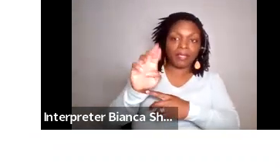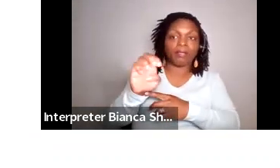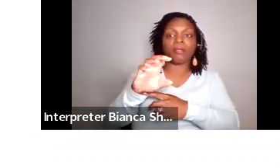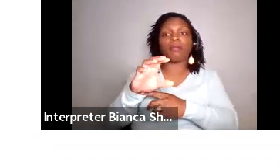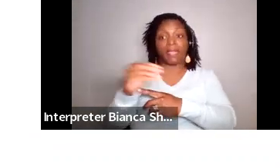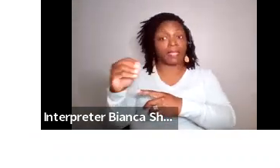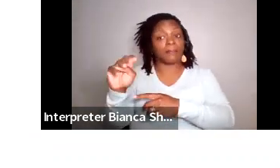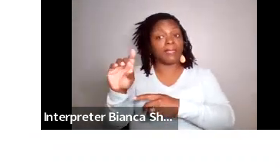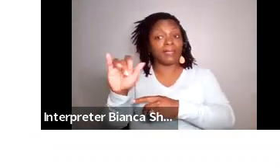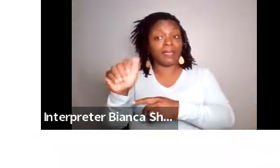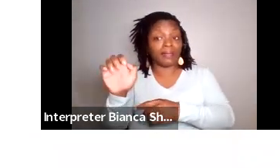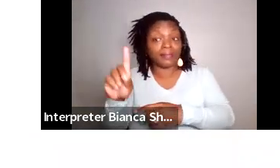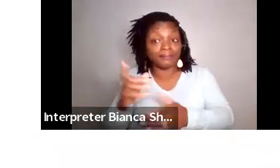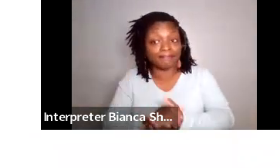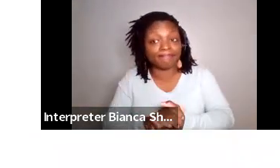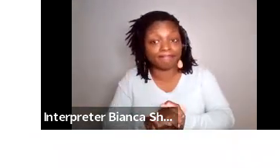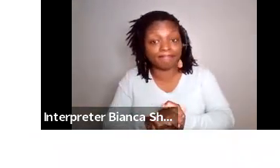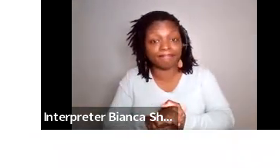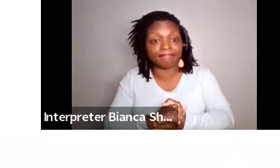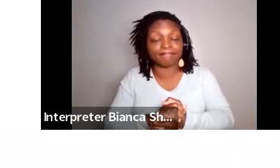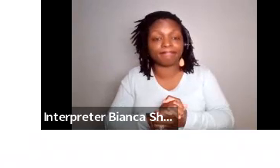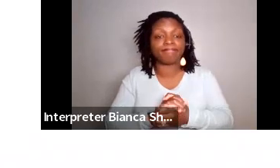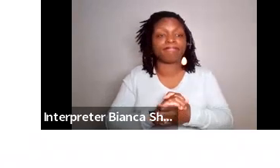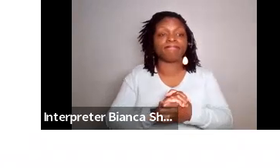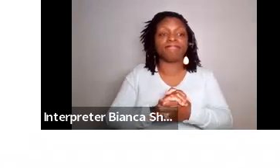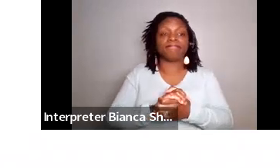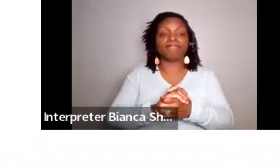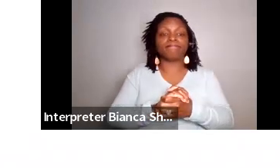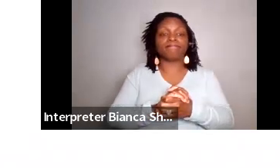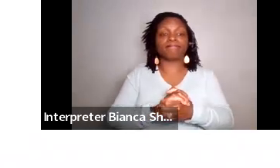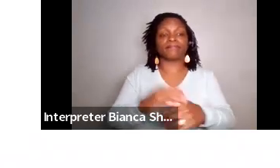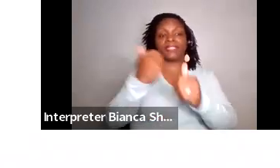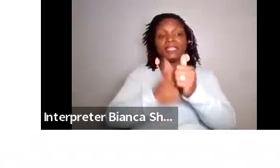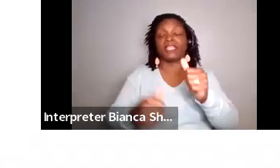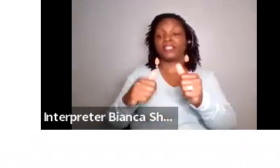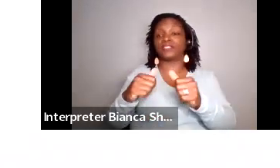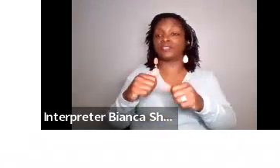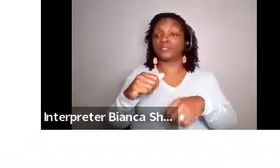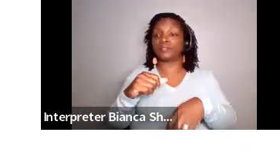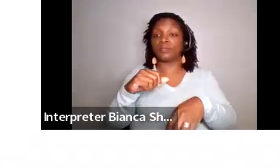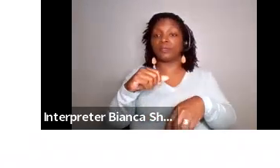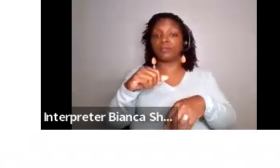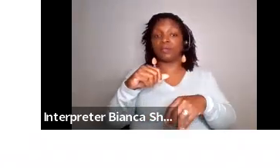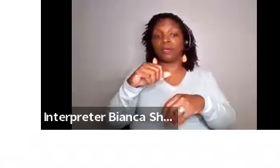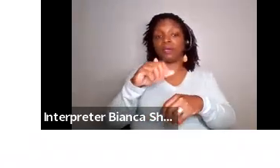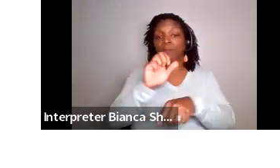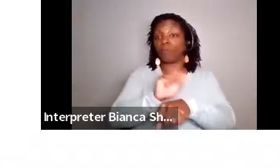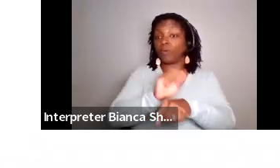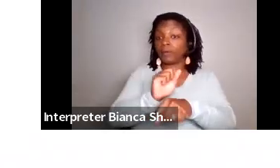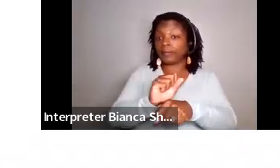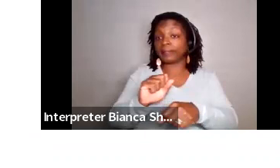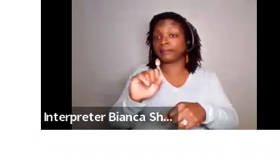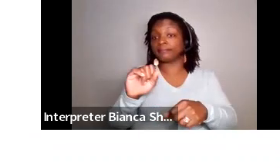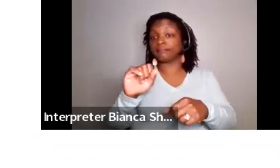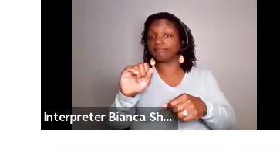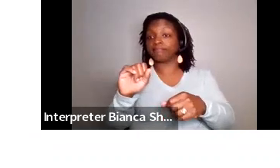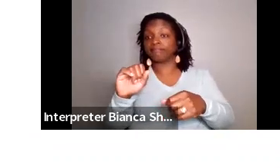Healthcare benefits. So each work incentive doesn't necessarily apply to everyone.